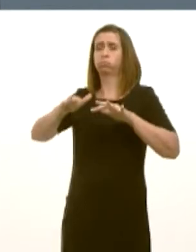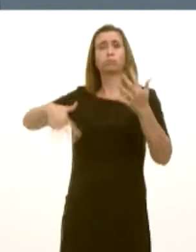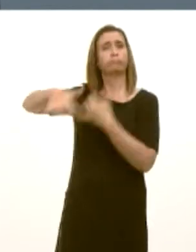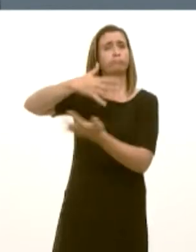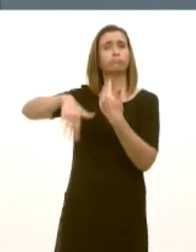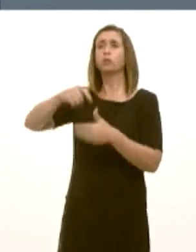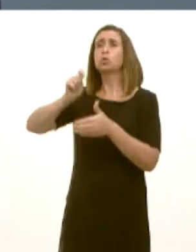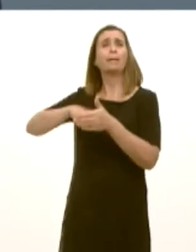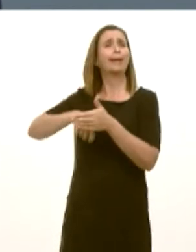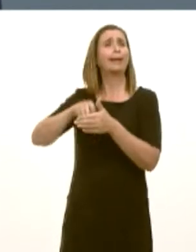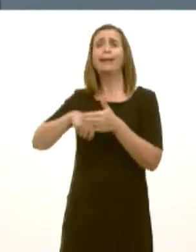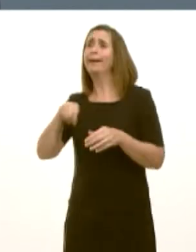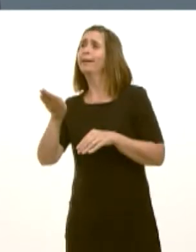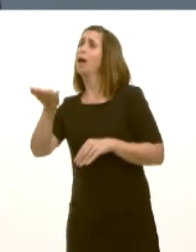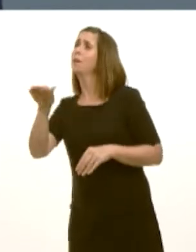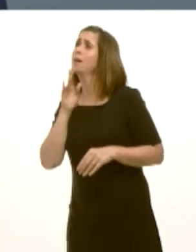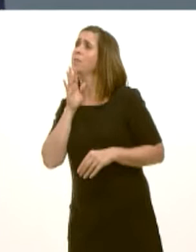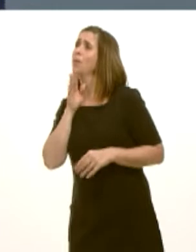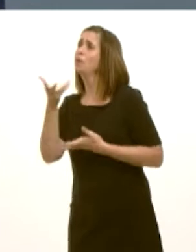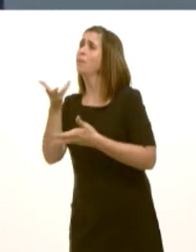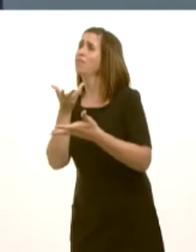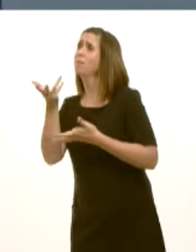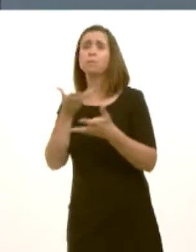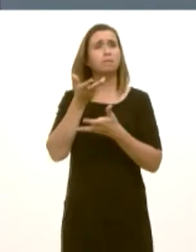stores, and in other retail outlets.